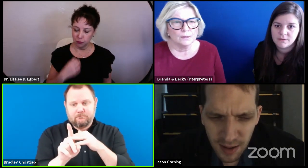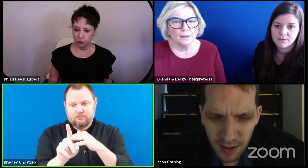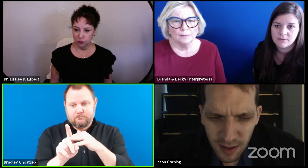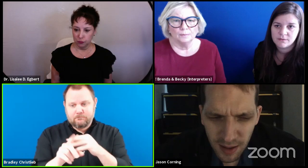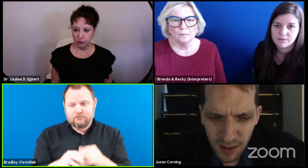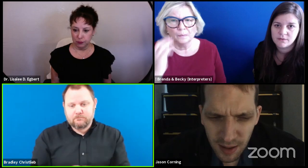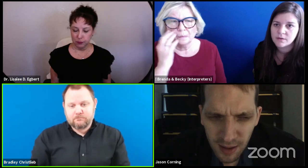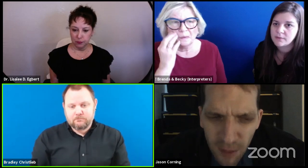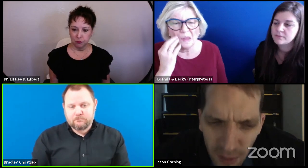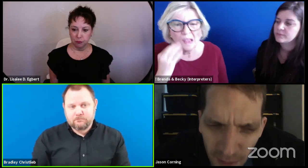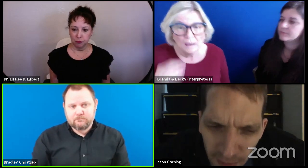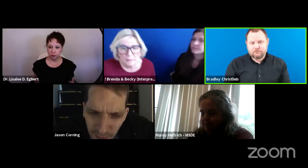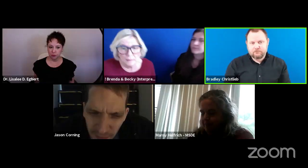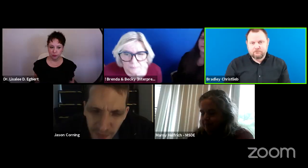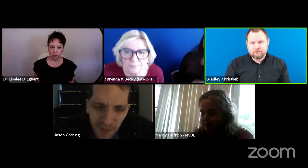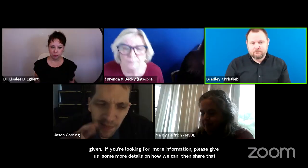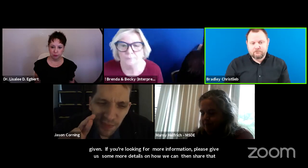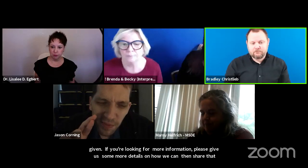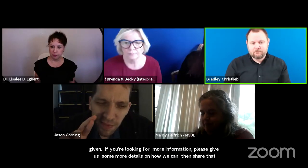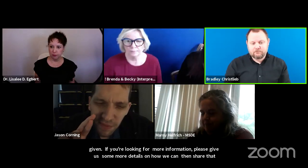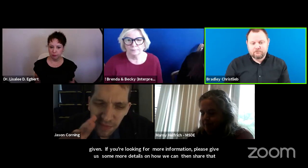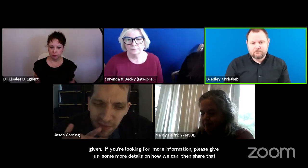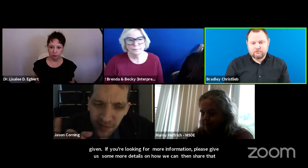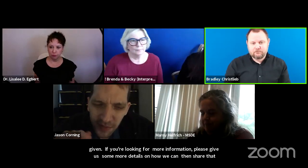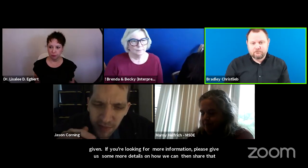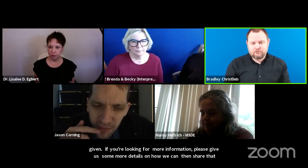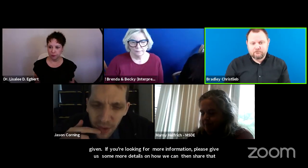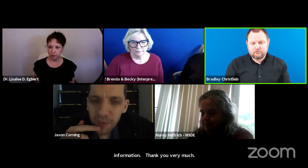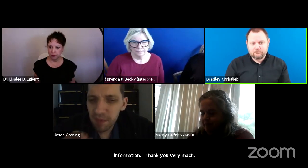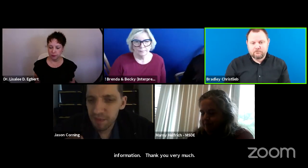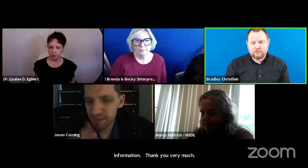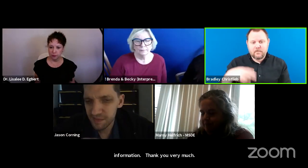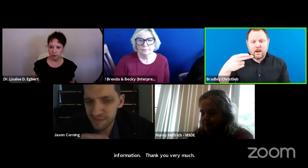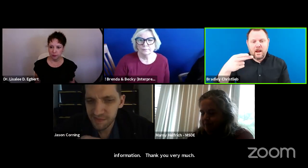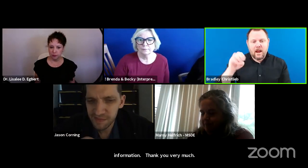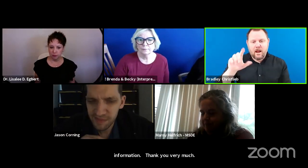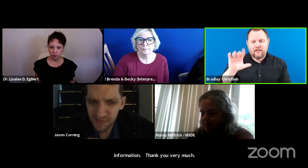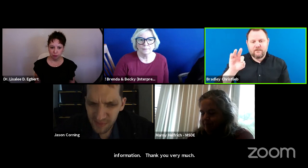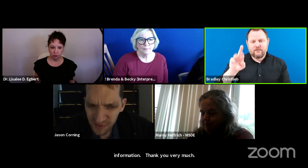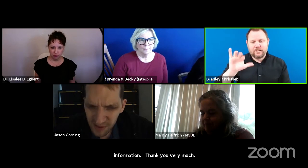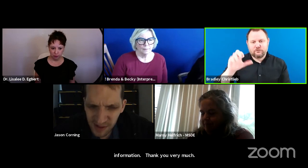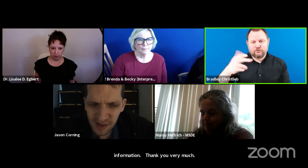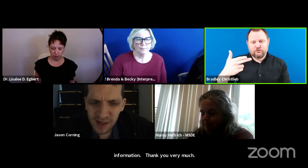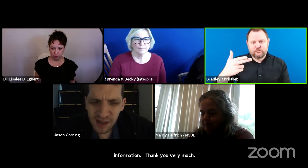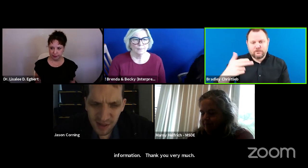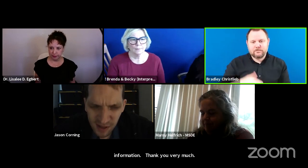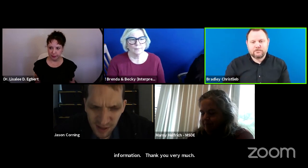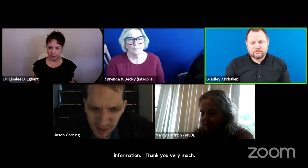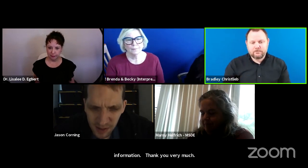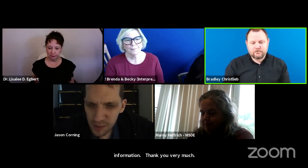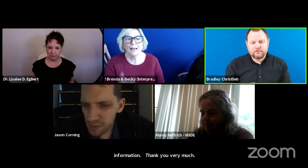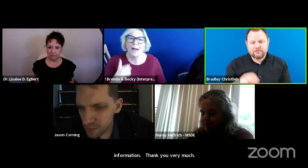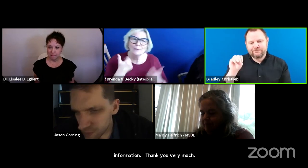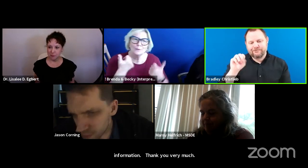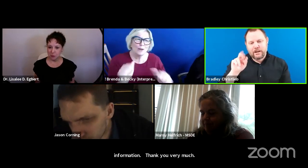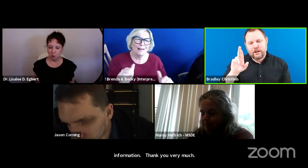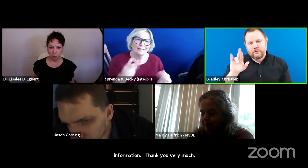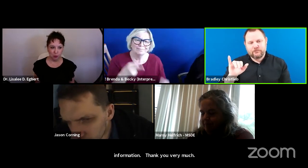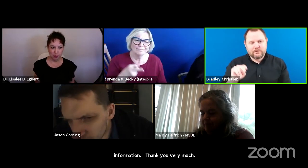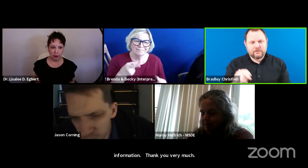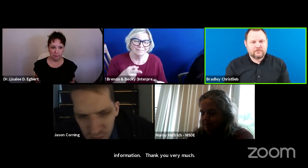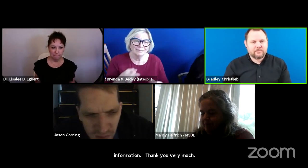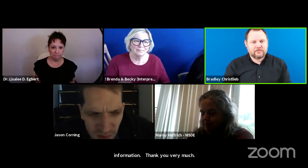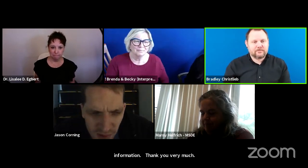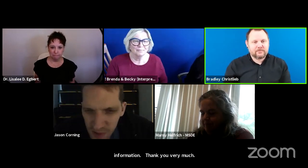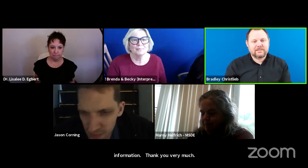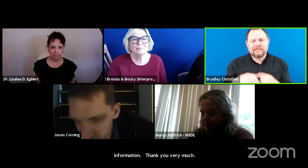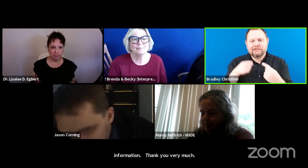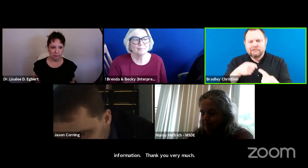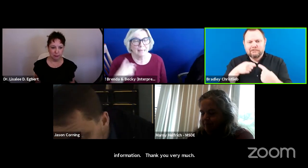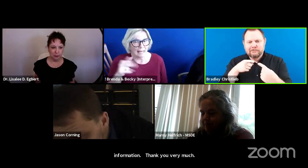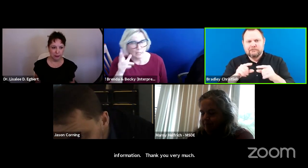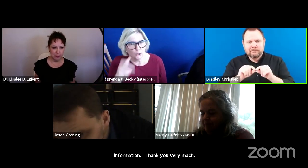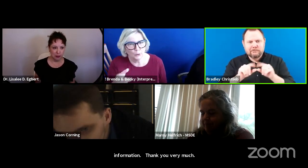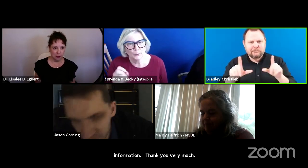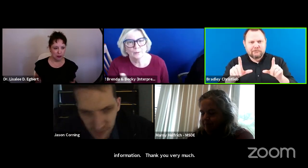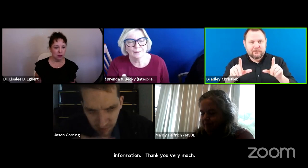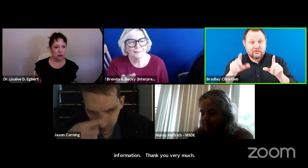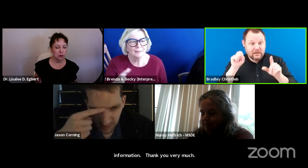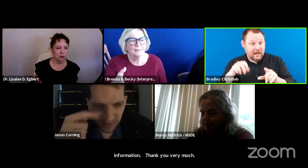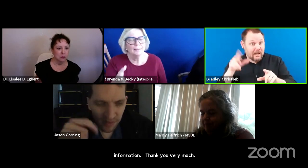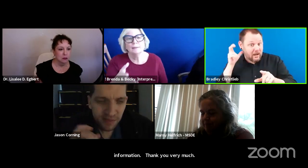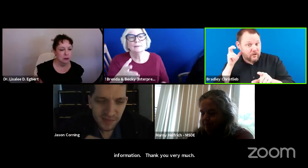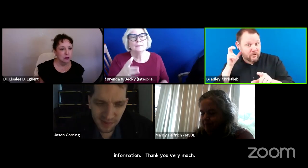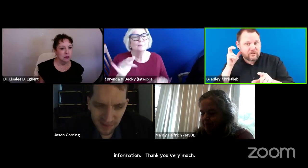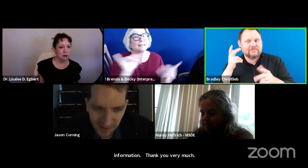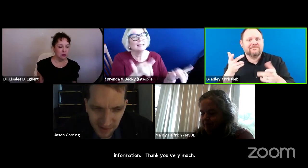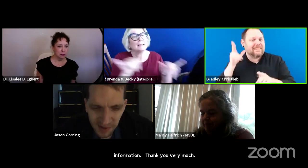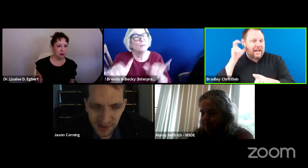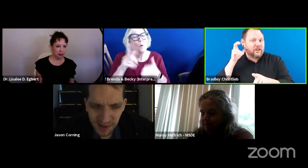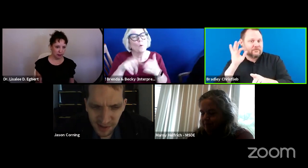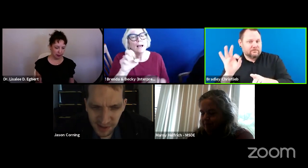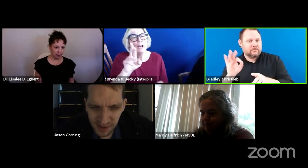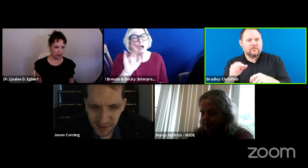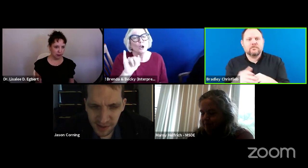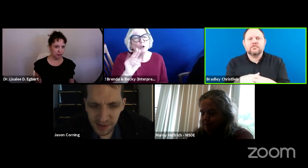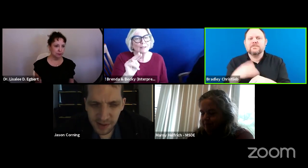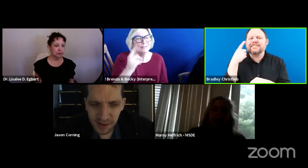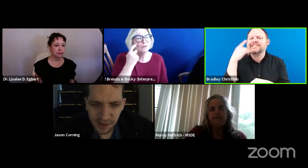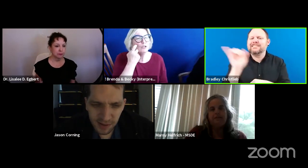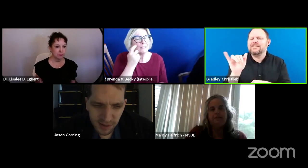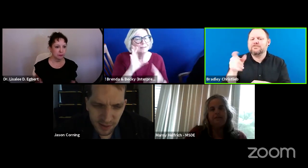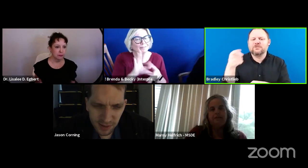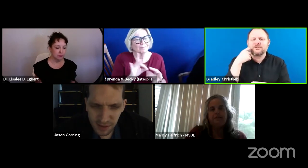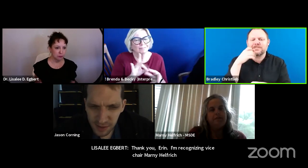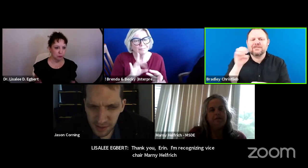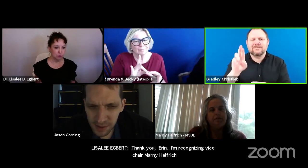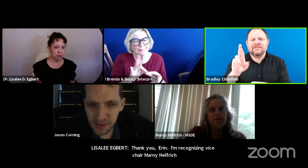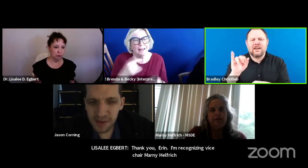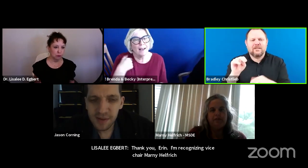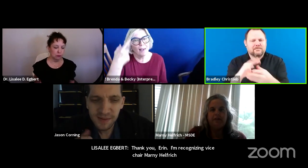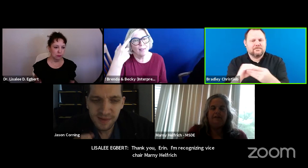Similar to what Erin was saying, I think answers to those questions and even